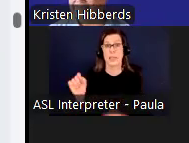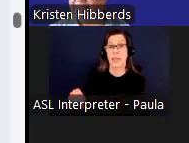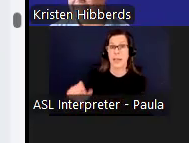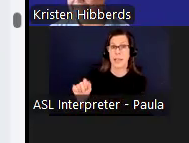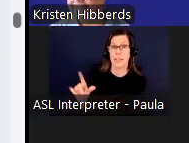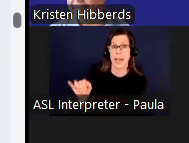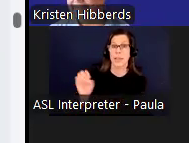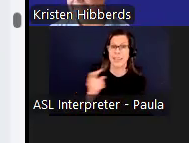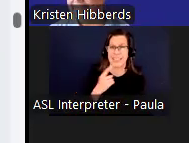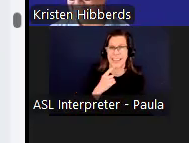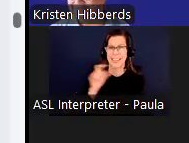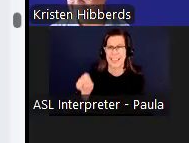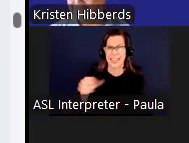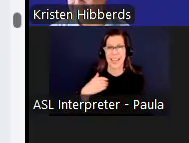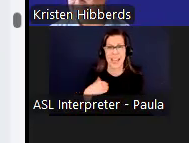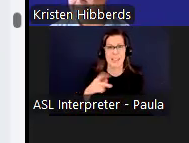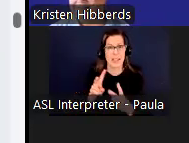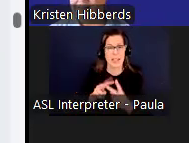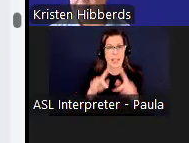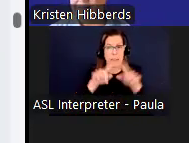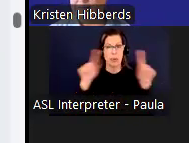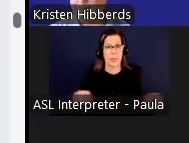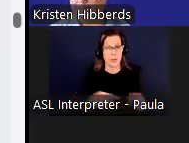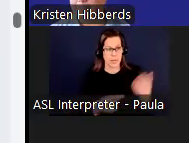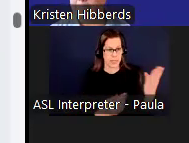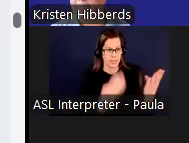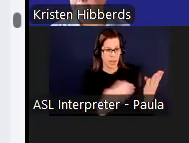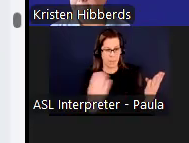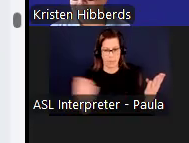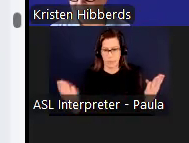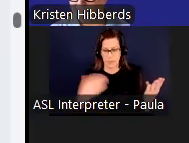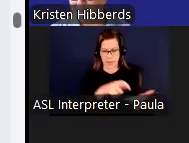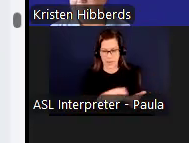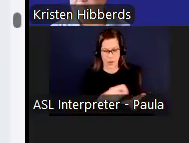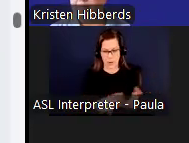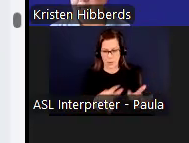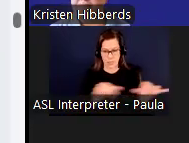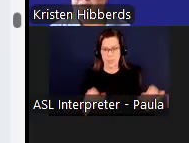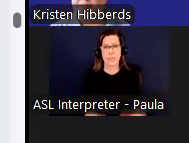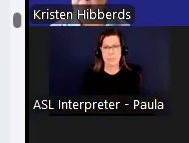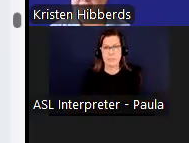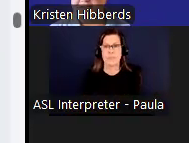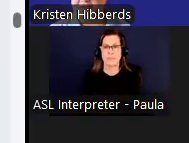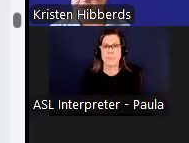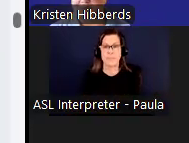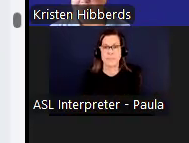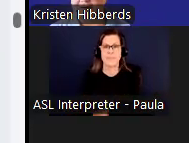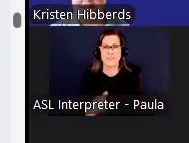OK, sorry I have a couple screens up with my notes patient don't worry.